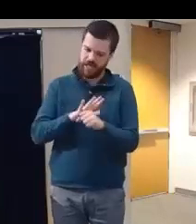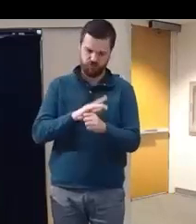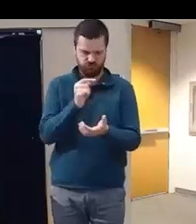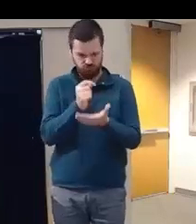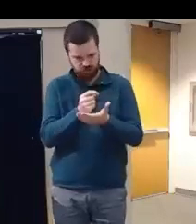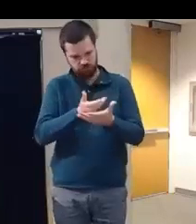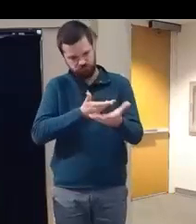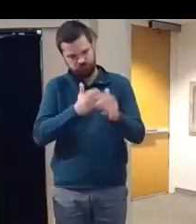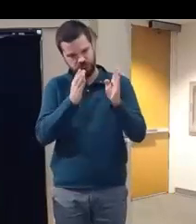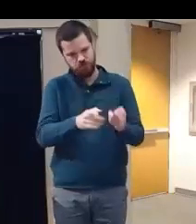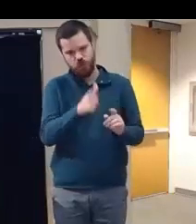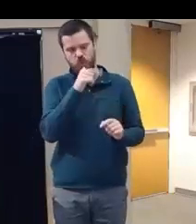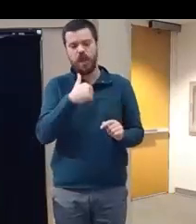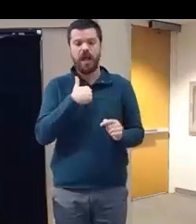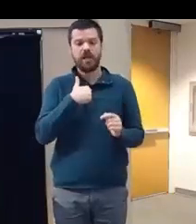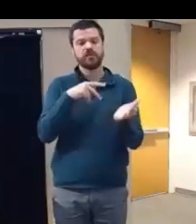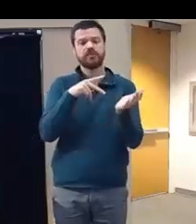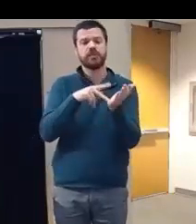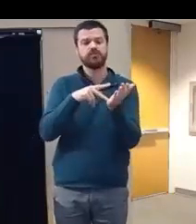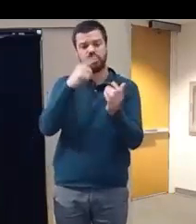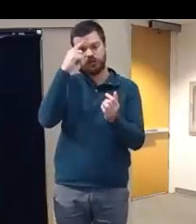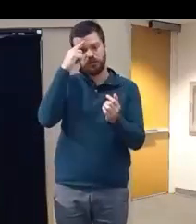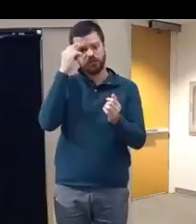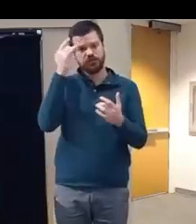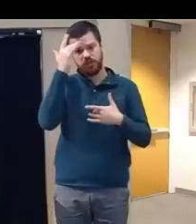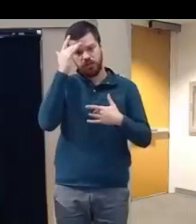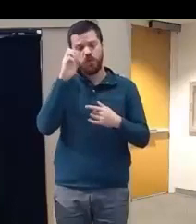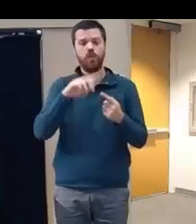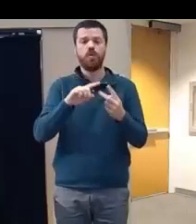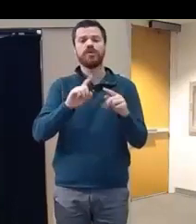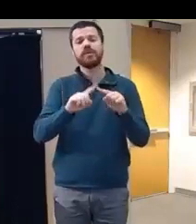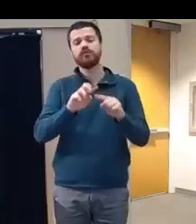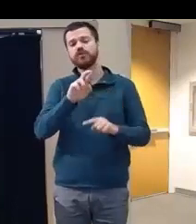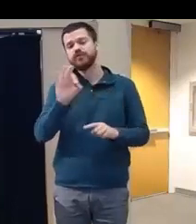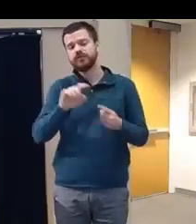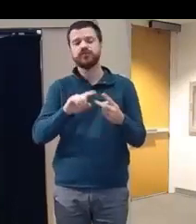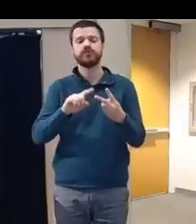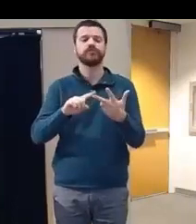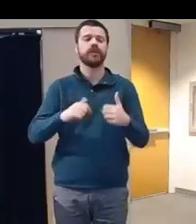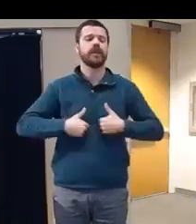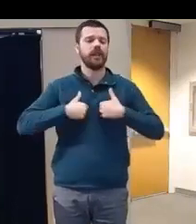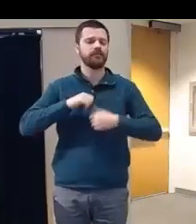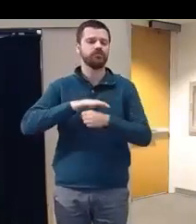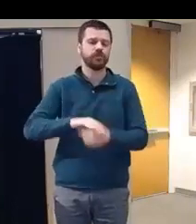a psychiatric illness or maybe just risk factors for that or other life stressors um so it's a big